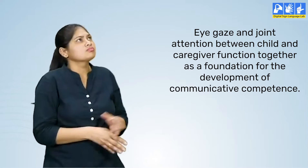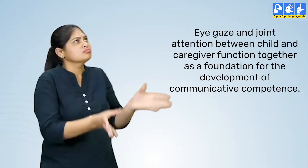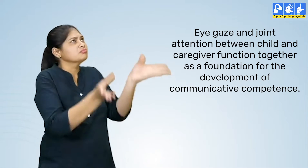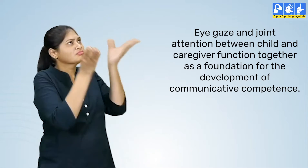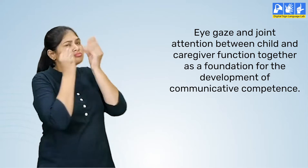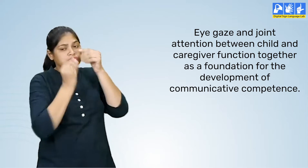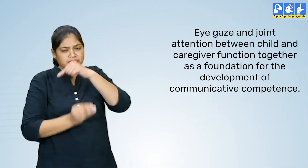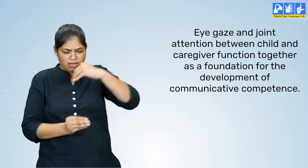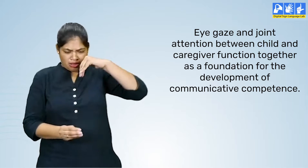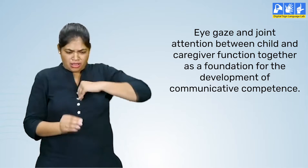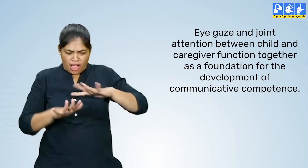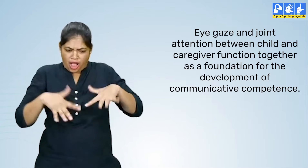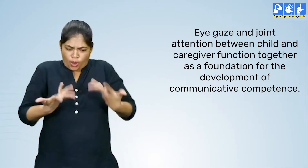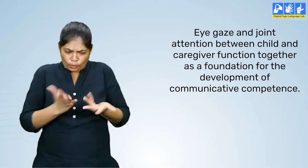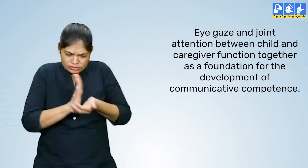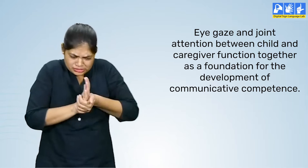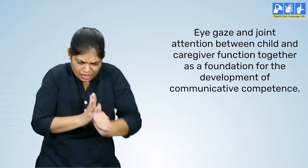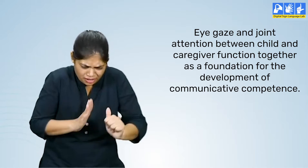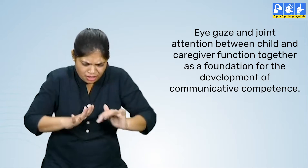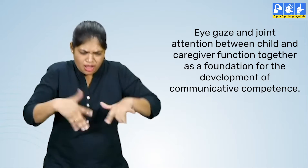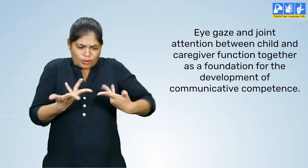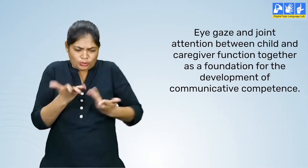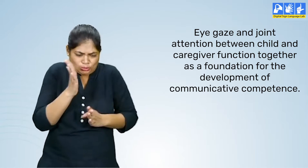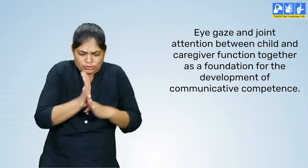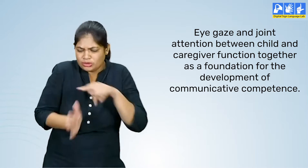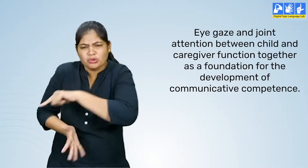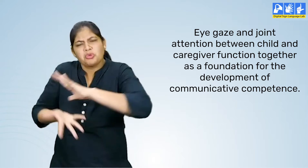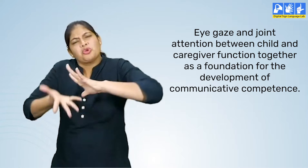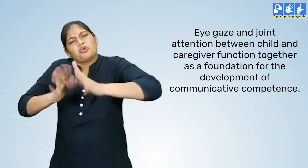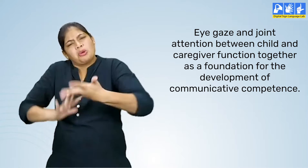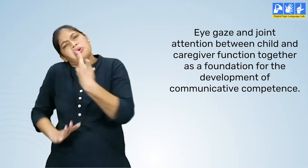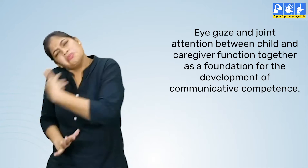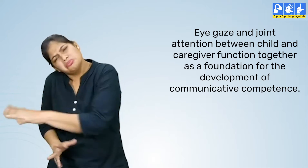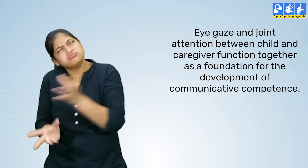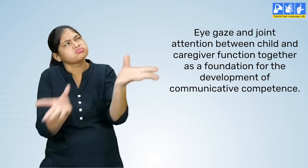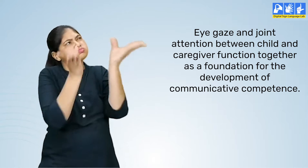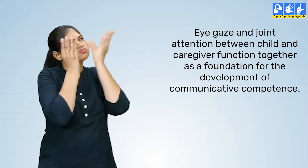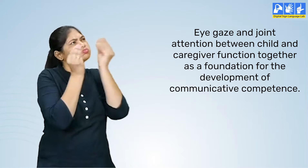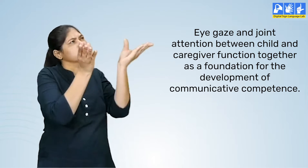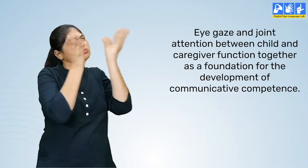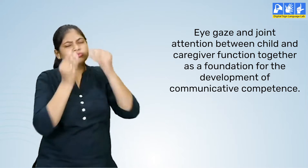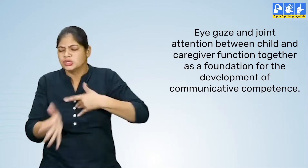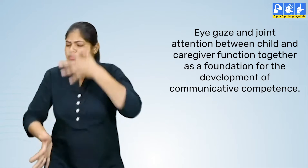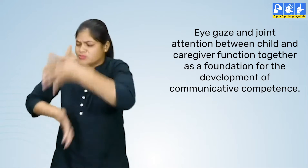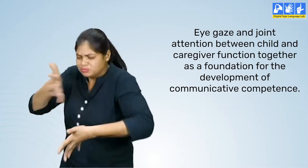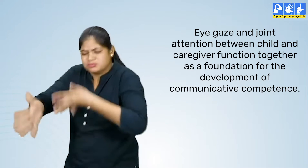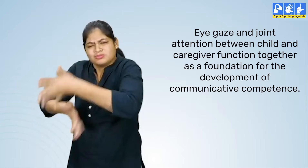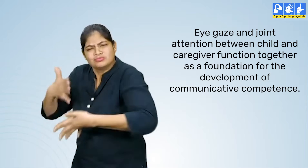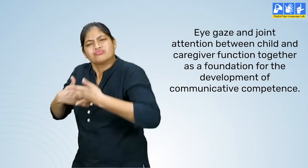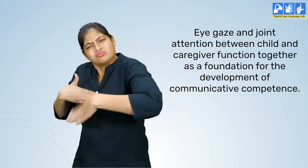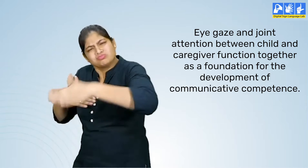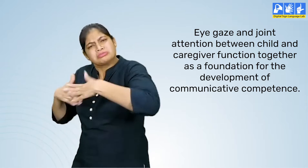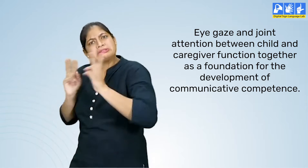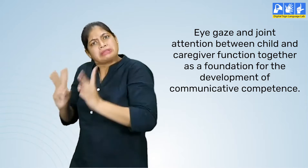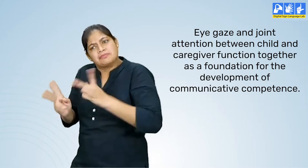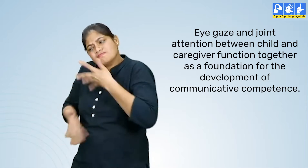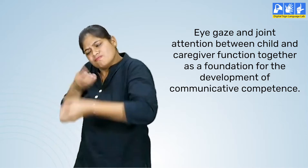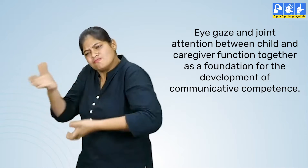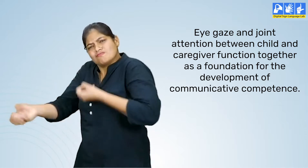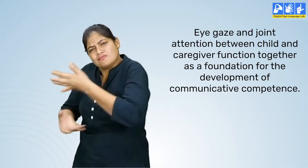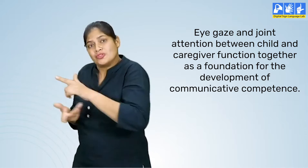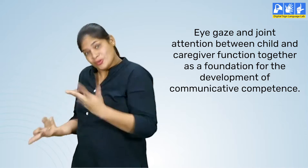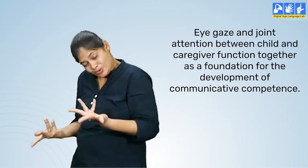And the child's brain naturally acquires the words spoken or signed by the parents.